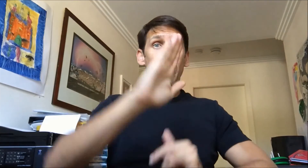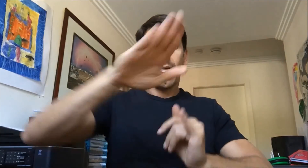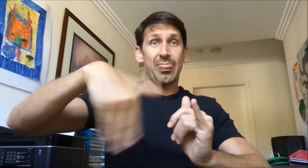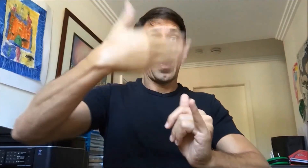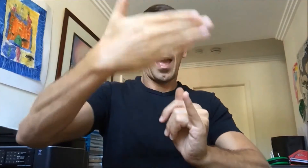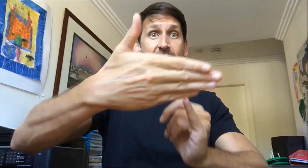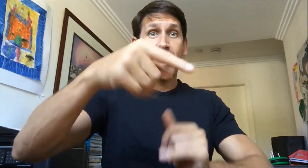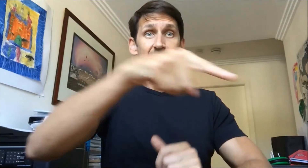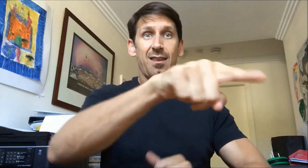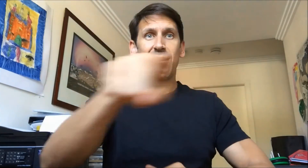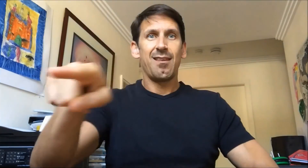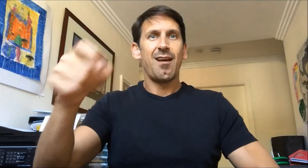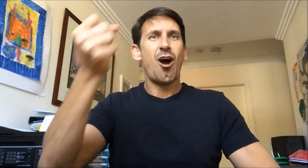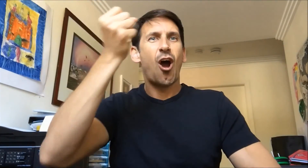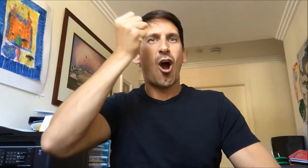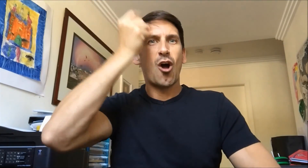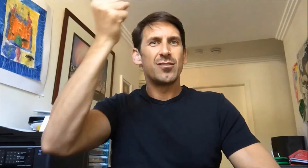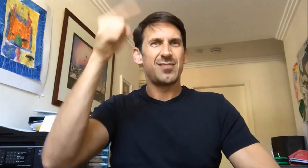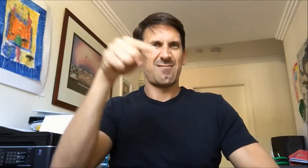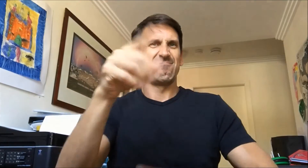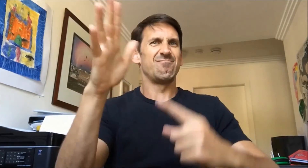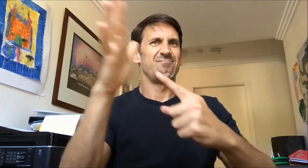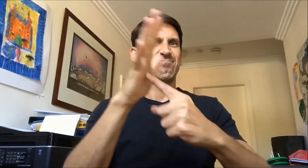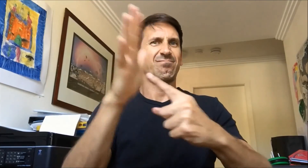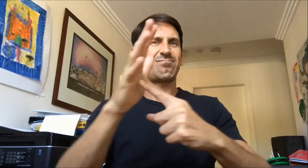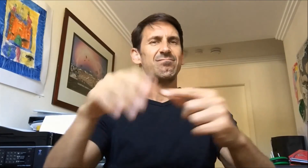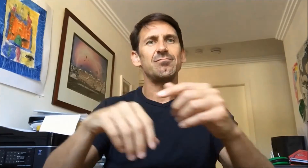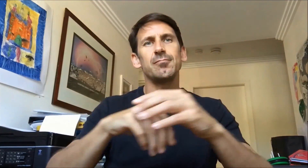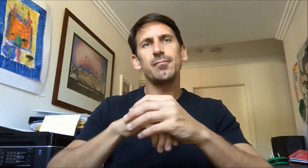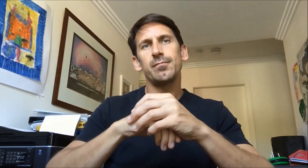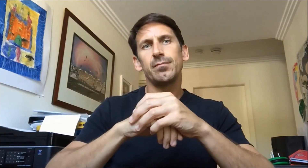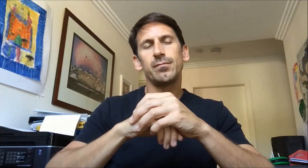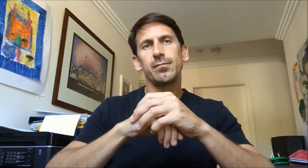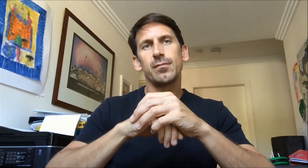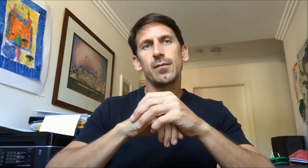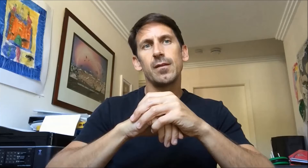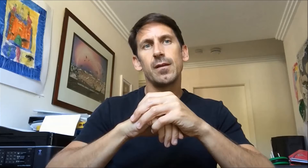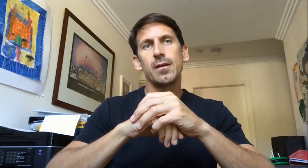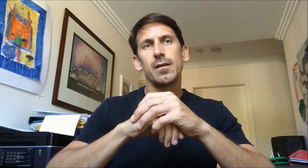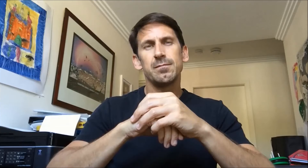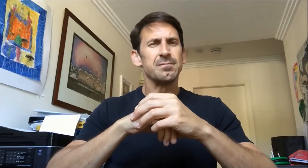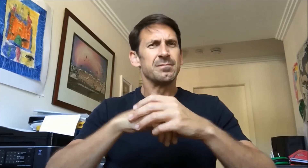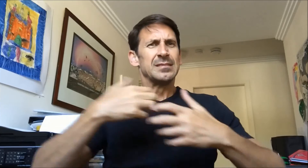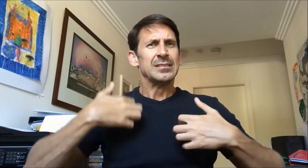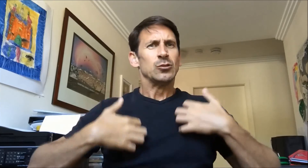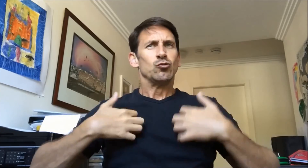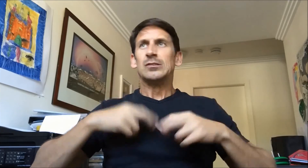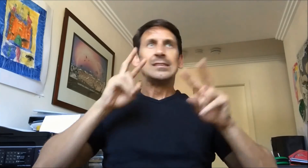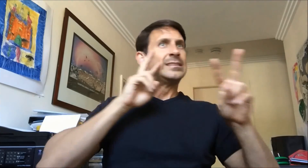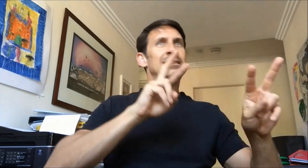is accurate. Whether it's a live captioner or interpreter, both work to make sure that in the end, the message is being understood